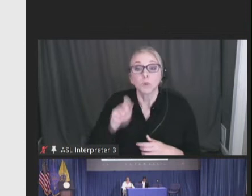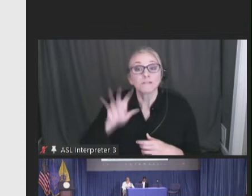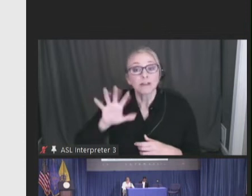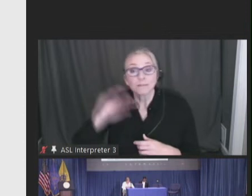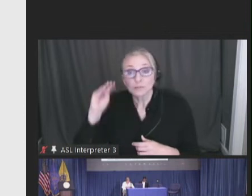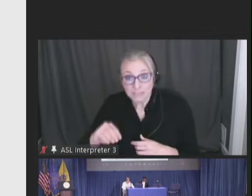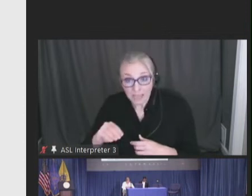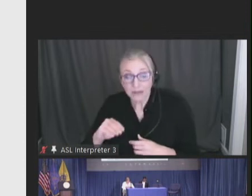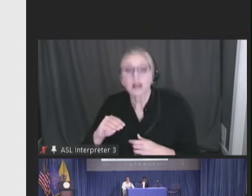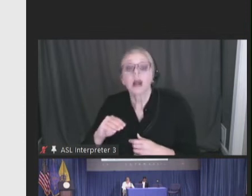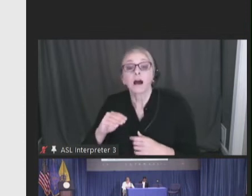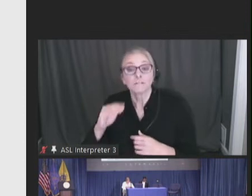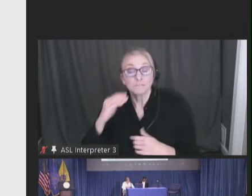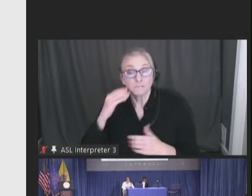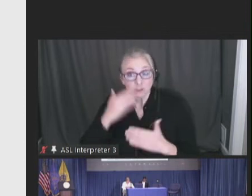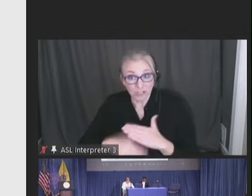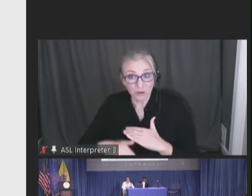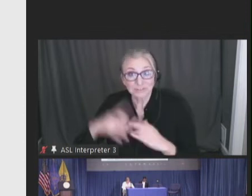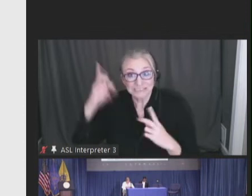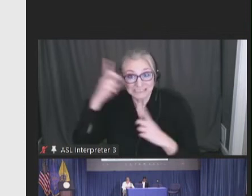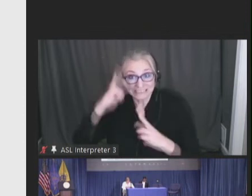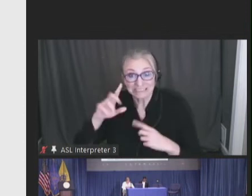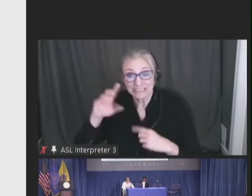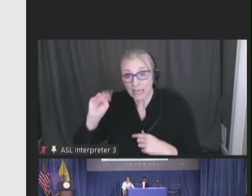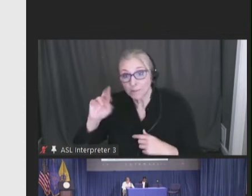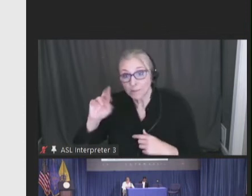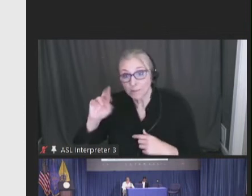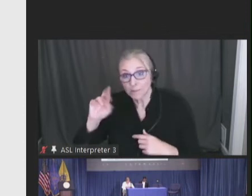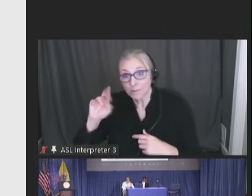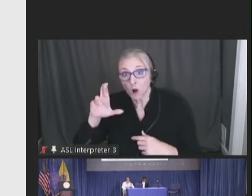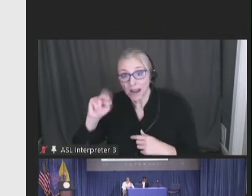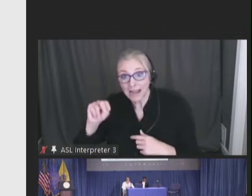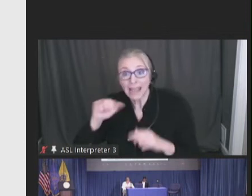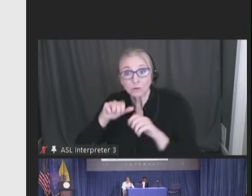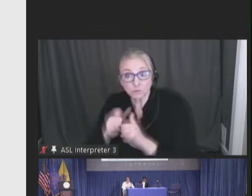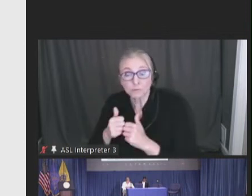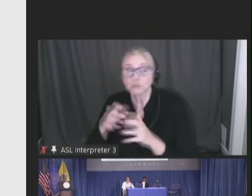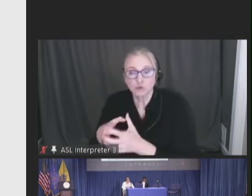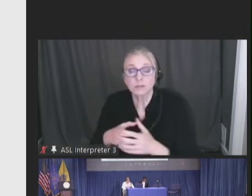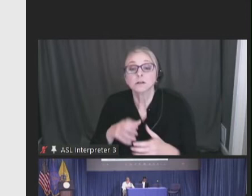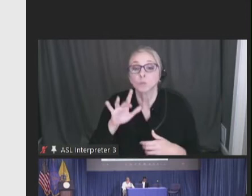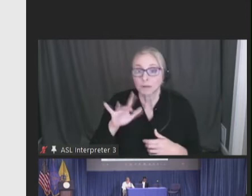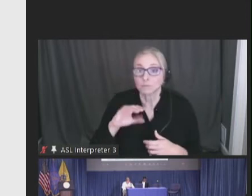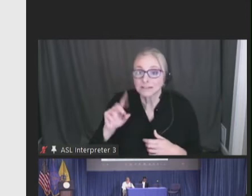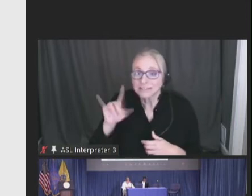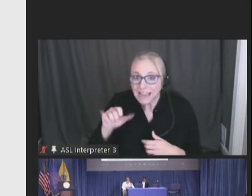genital disease in the mRNA group, 20 percent of the days in the protein group. And again,